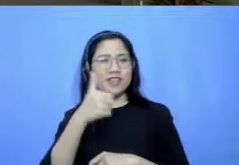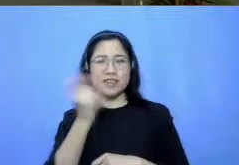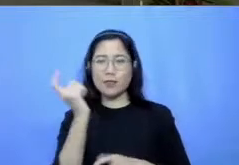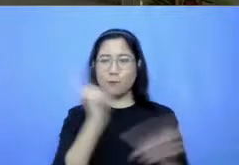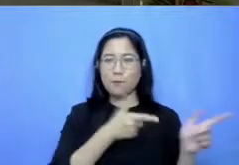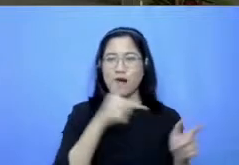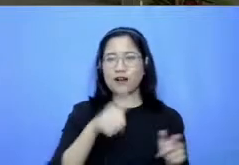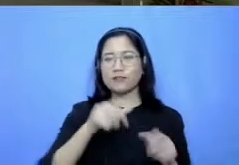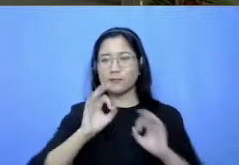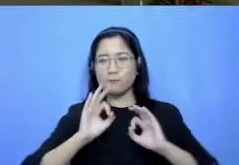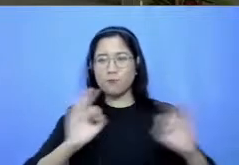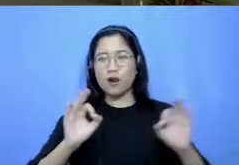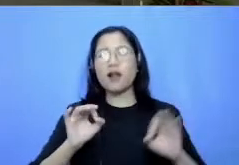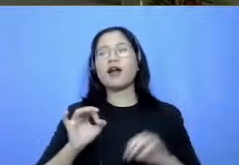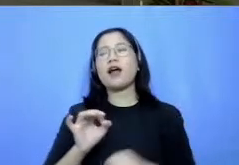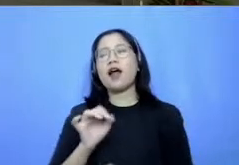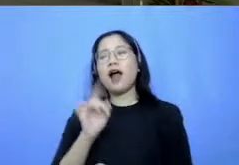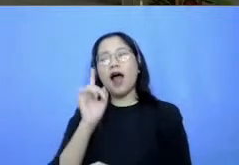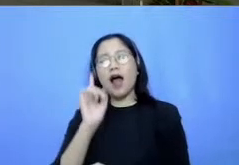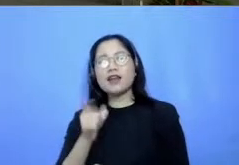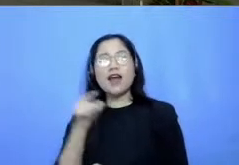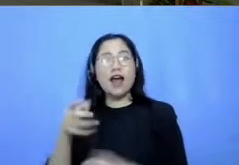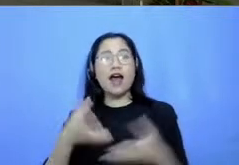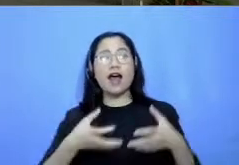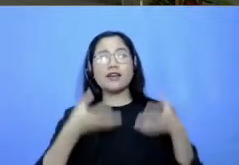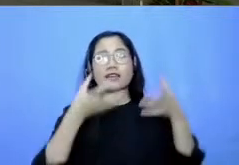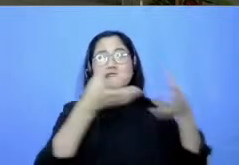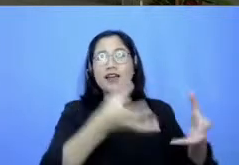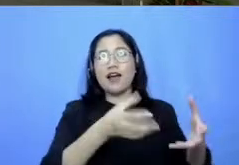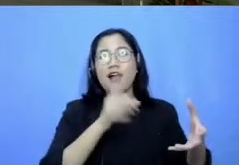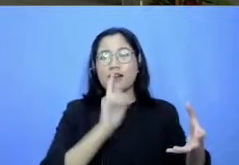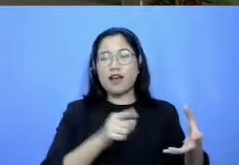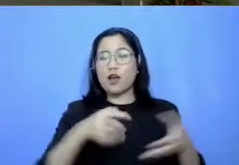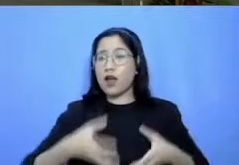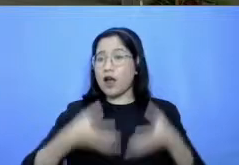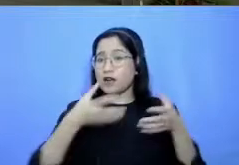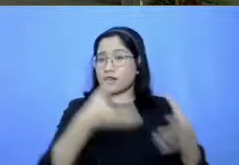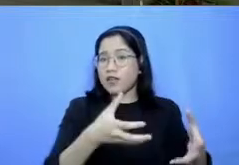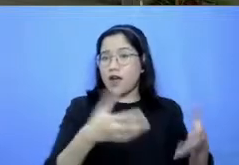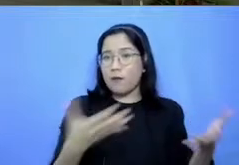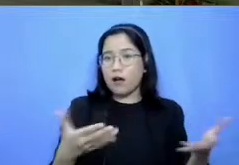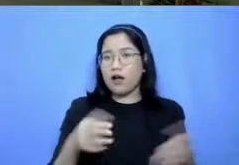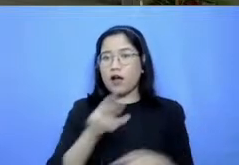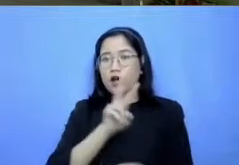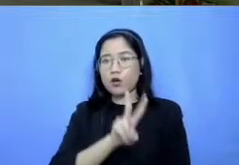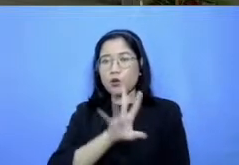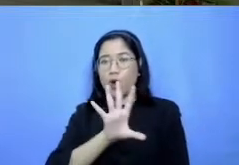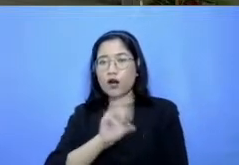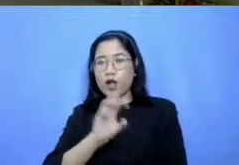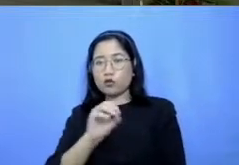get presents it today is 200,000 rupiah in the form of high-swallow Ladies how